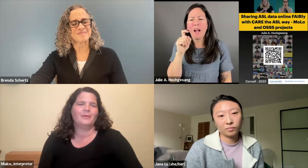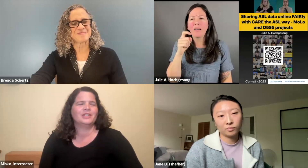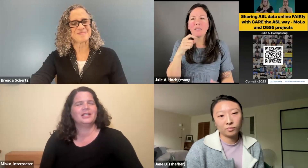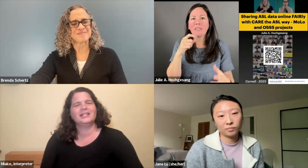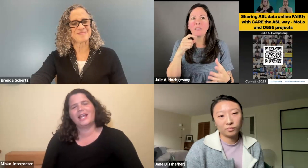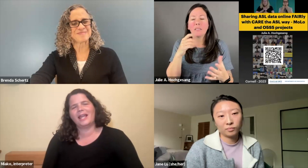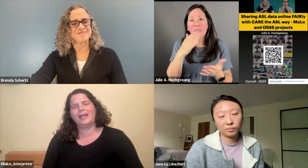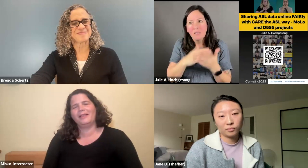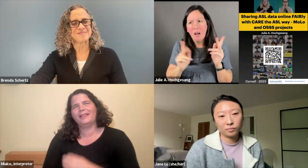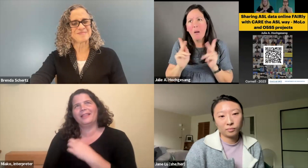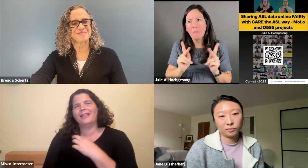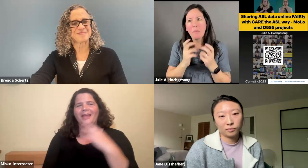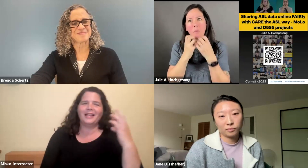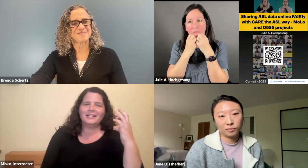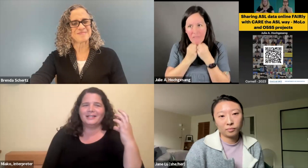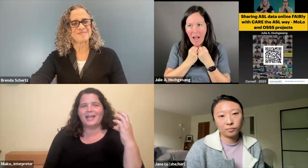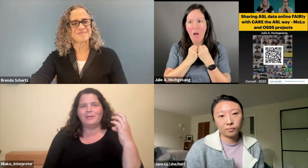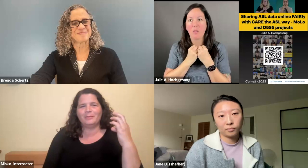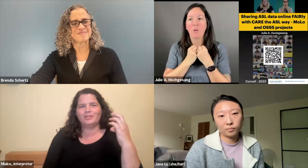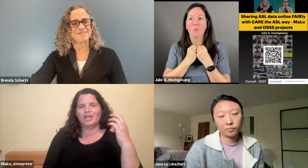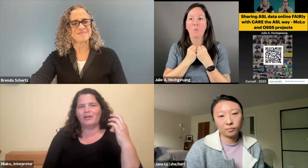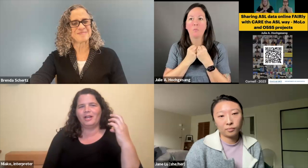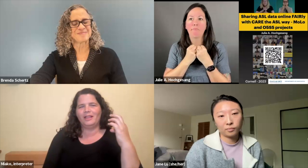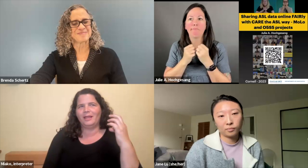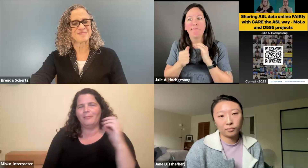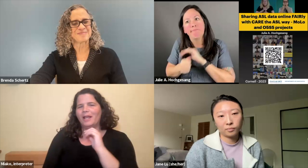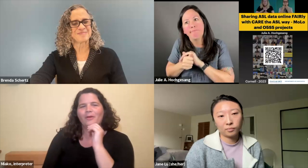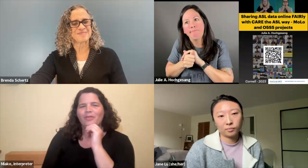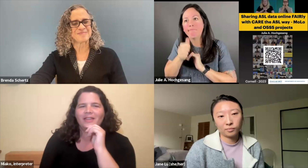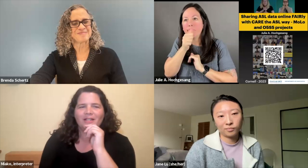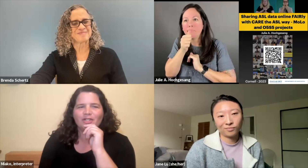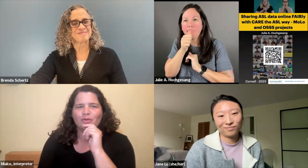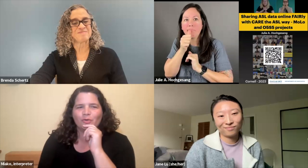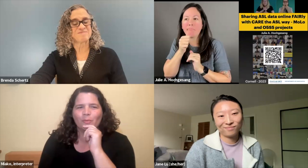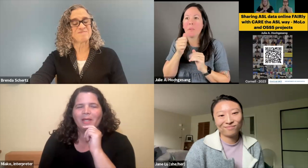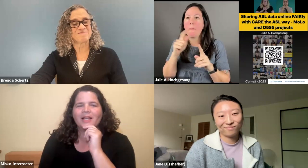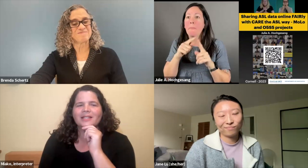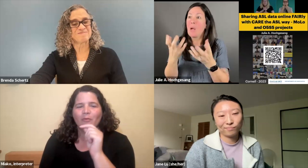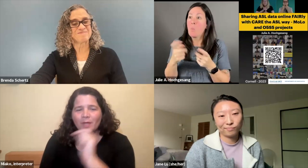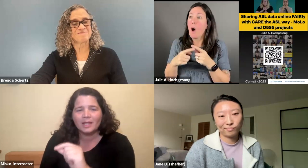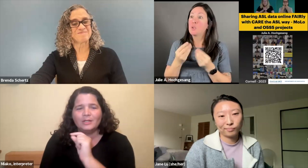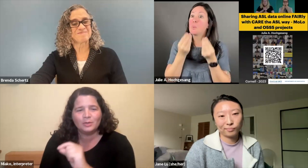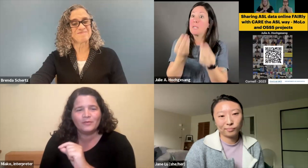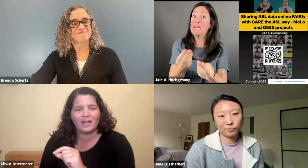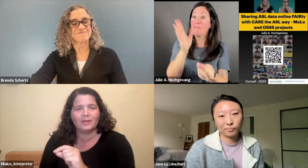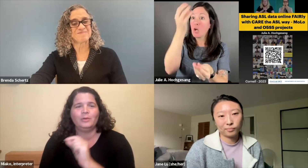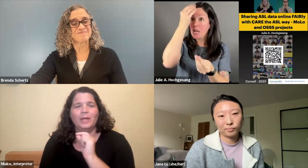I was going to say like ideally I'd be able to share anything but I don't think that's true because I really do value